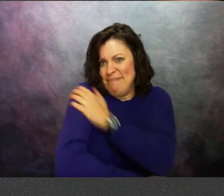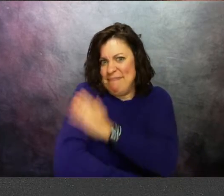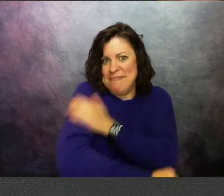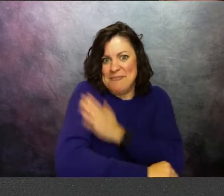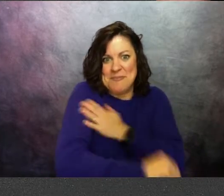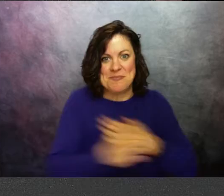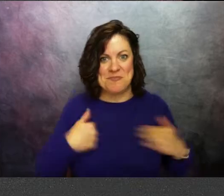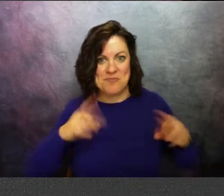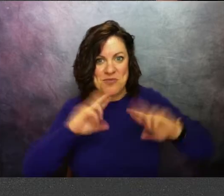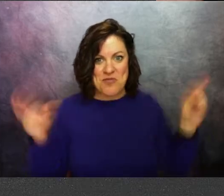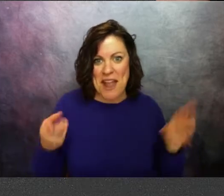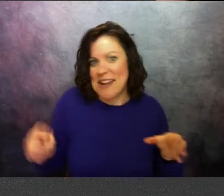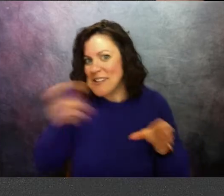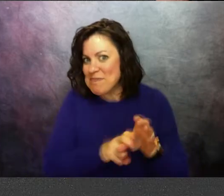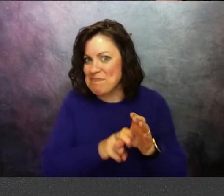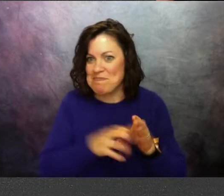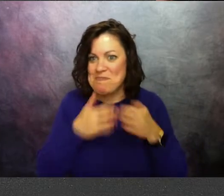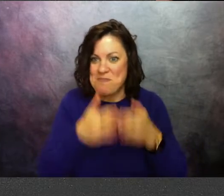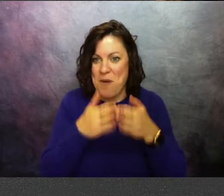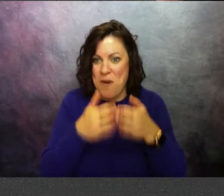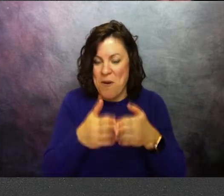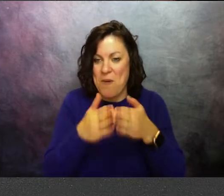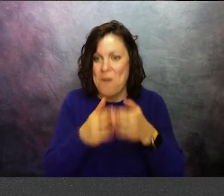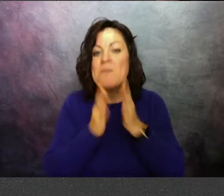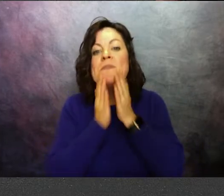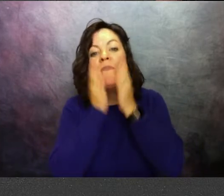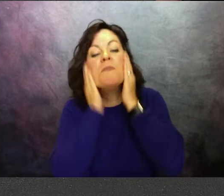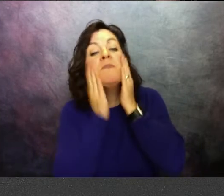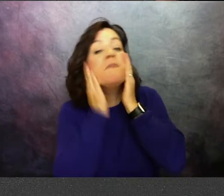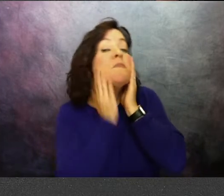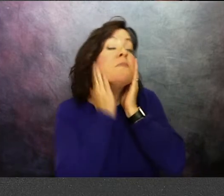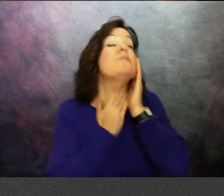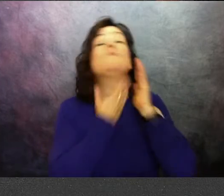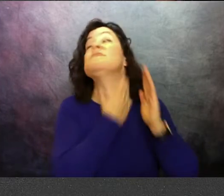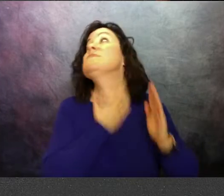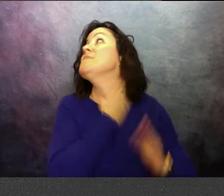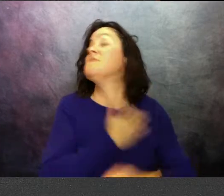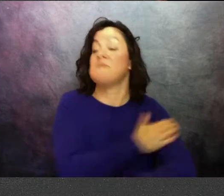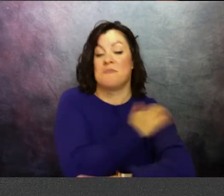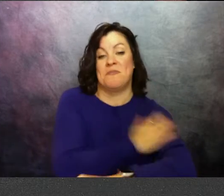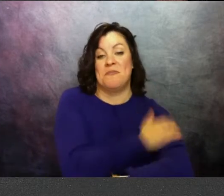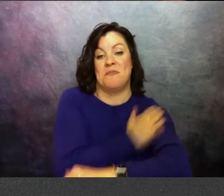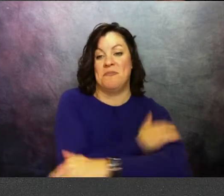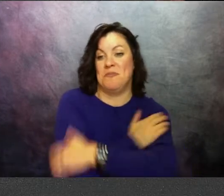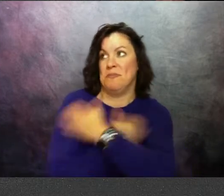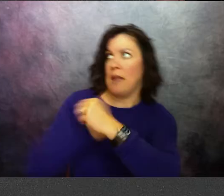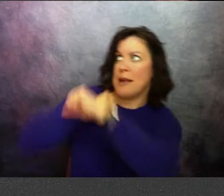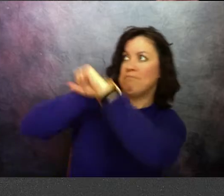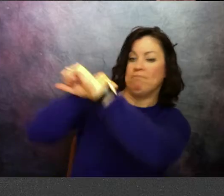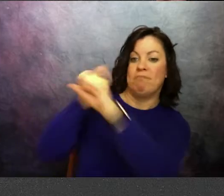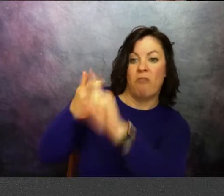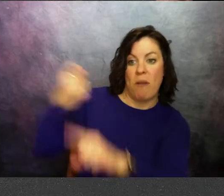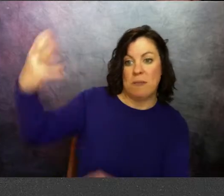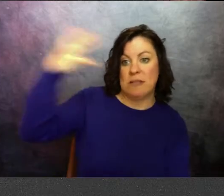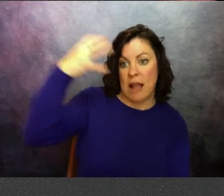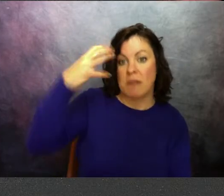your pretend sunscreen and all your bare skin? Have you ever heard this song before? If you know it, join in.